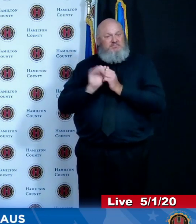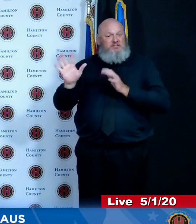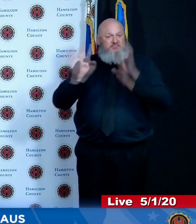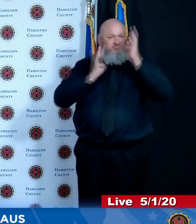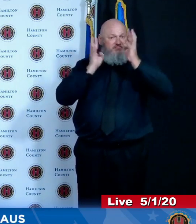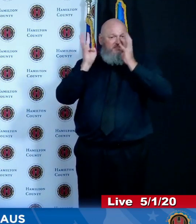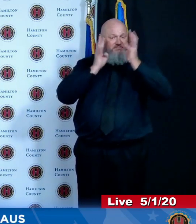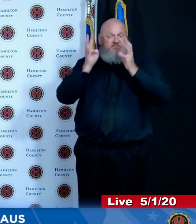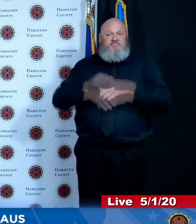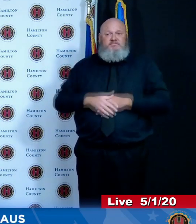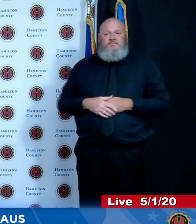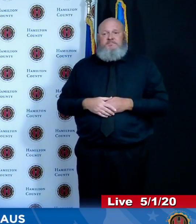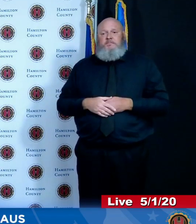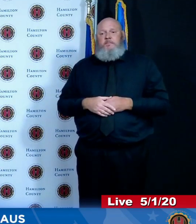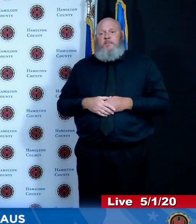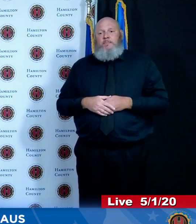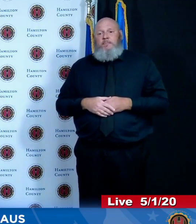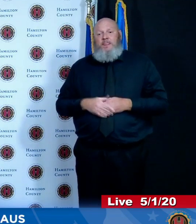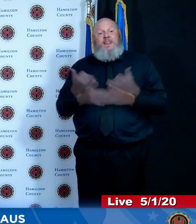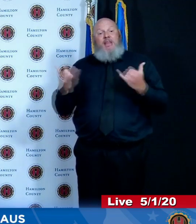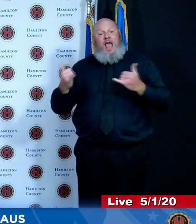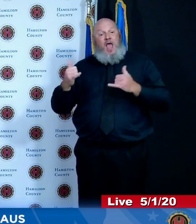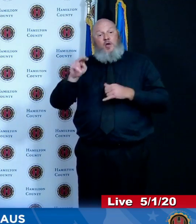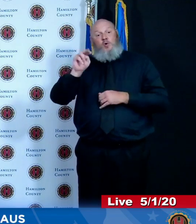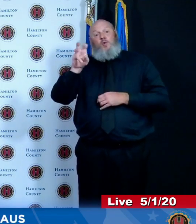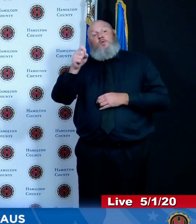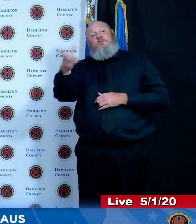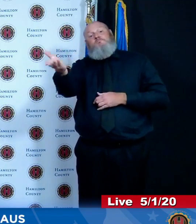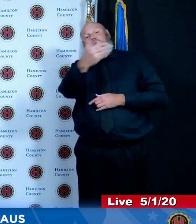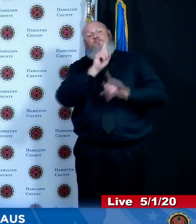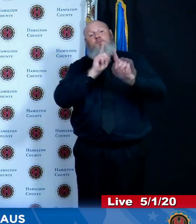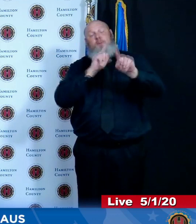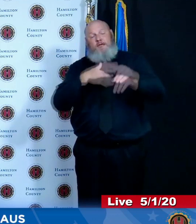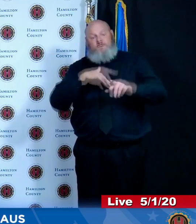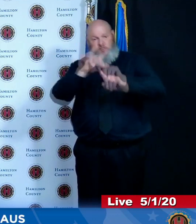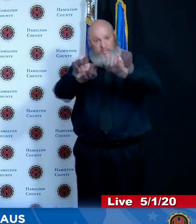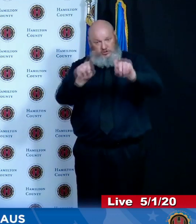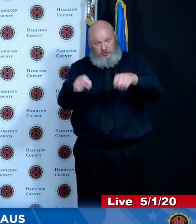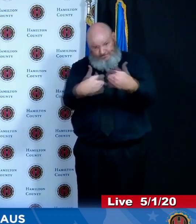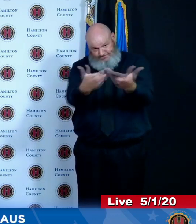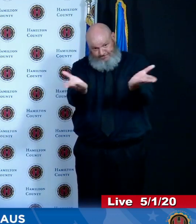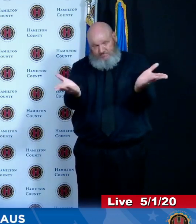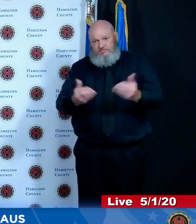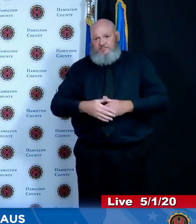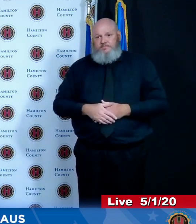thanks Commissioner our first question comes from Jay Hanselman with WVXU